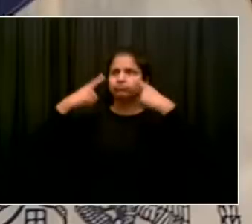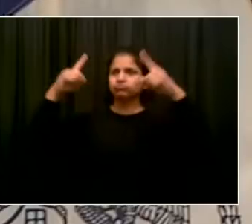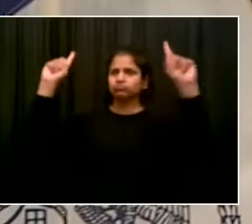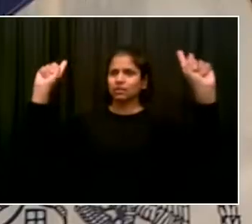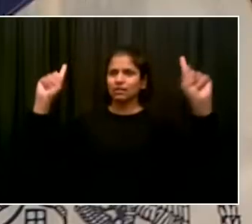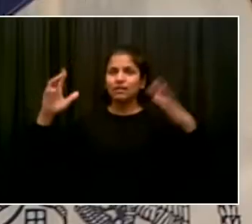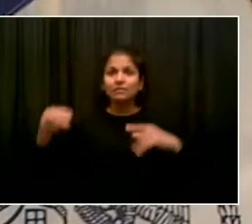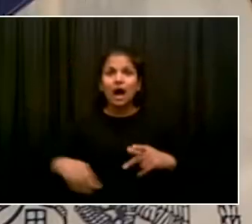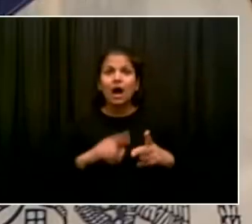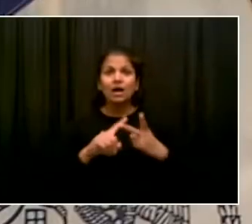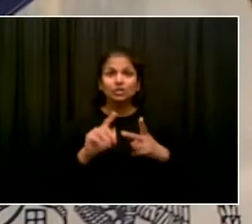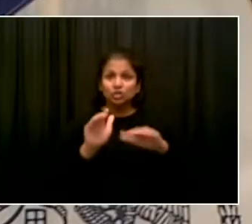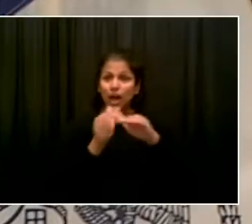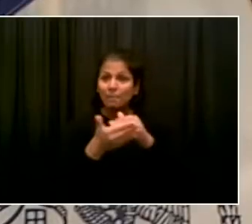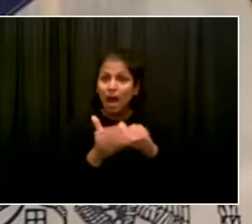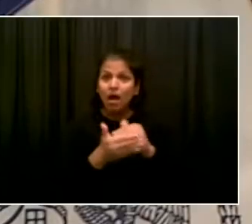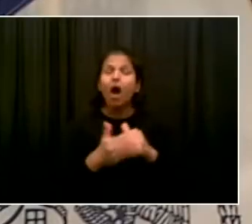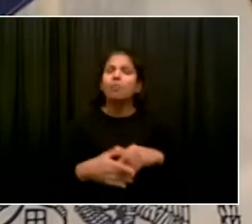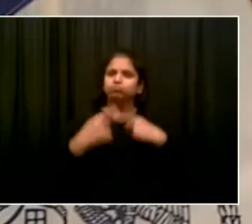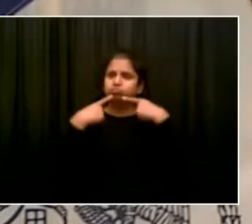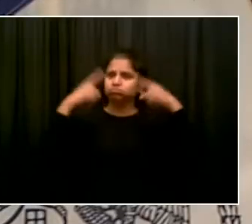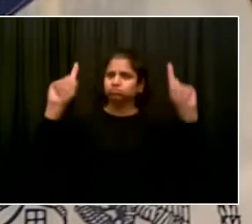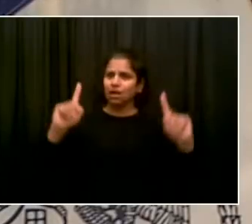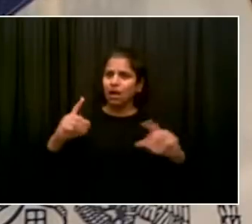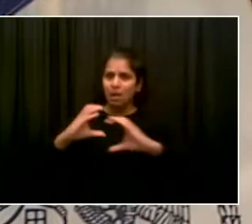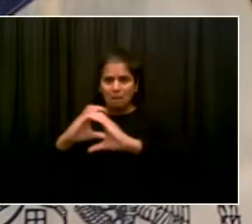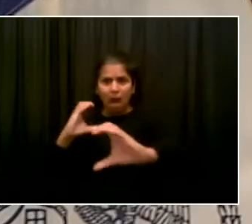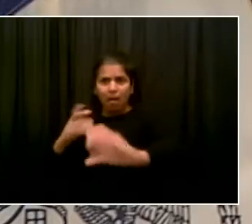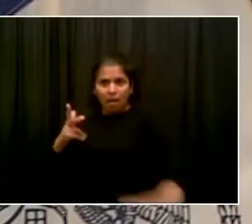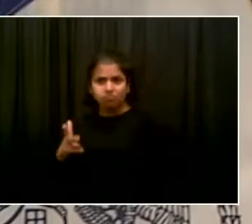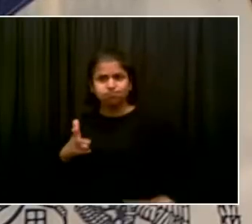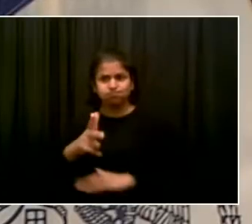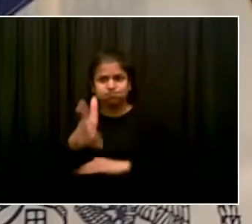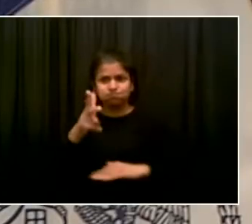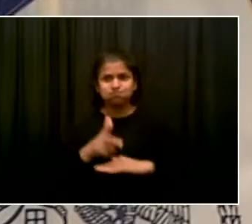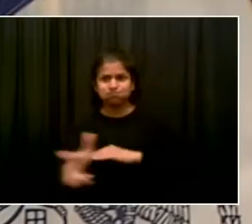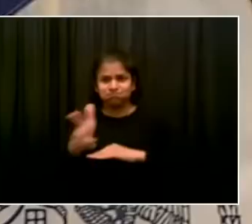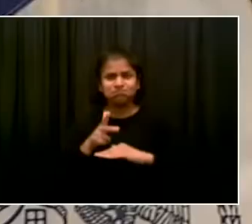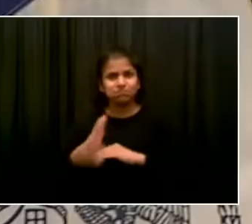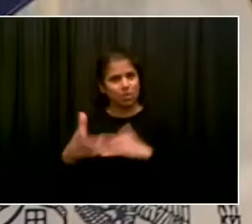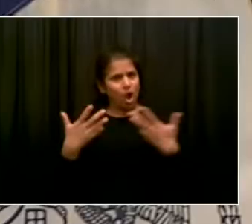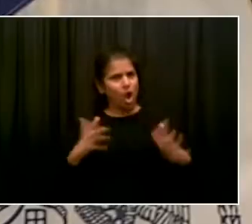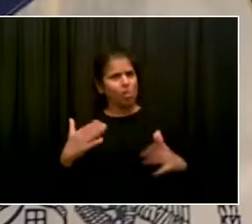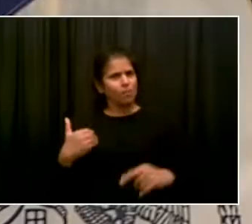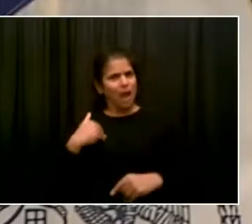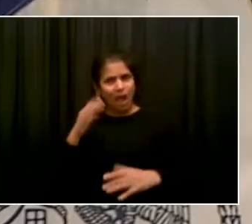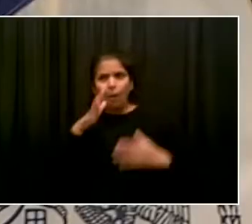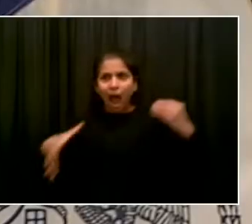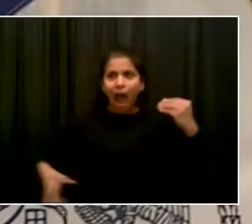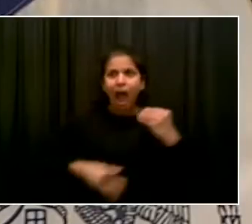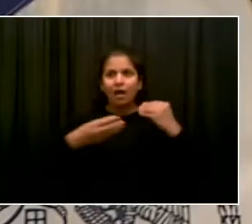THE BIGGEST IN NEW YORK CITY HISTORY, JAMAICA AND ARCHER AVENUES IN QUEENS, SHAPE OF